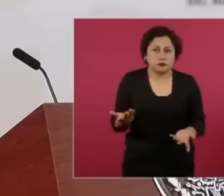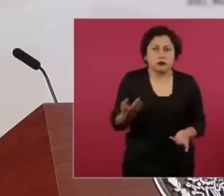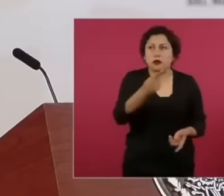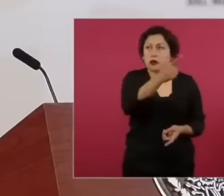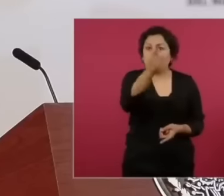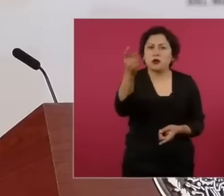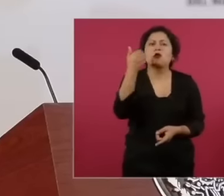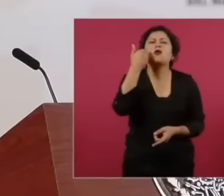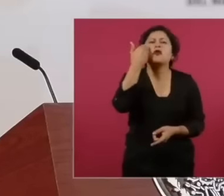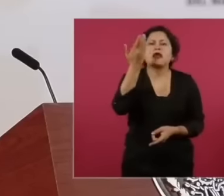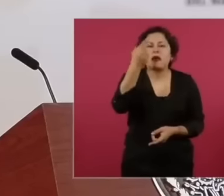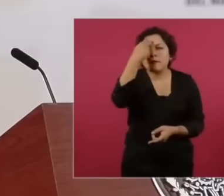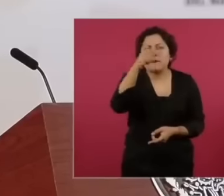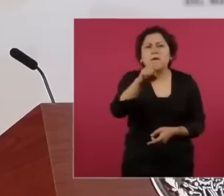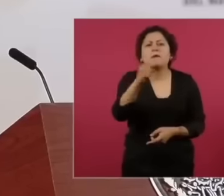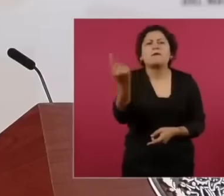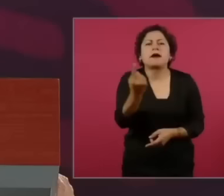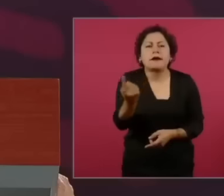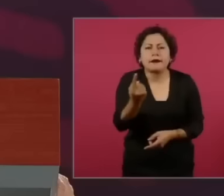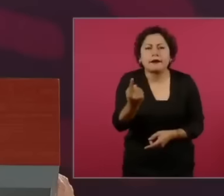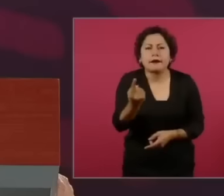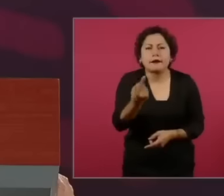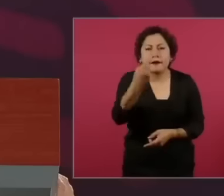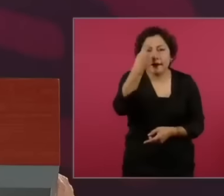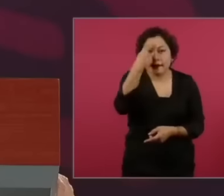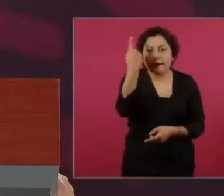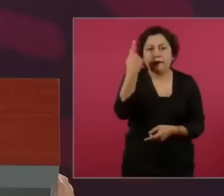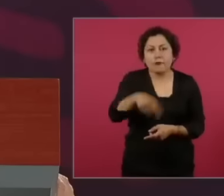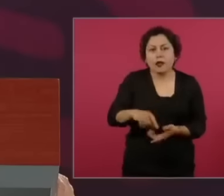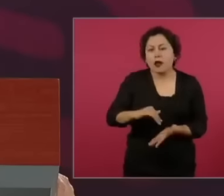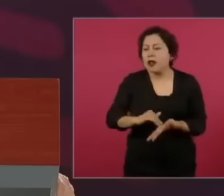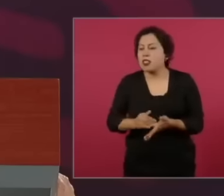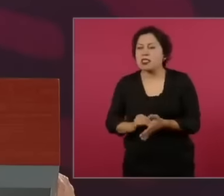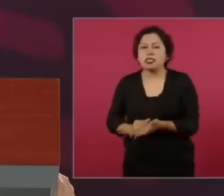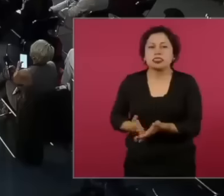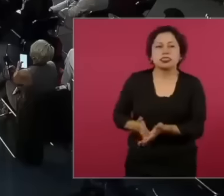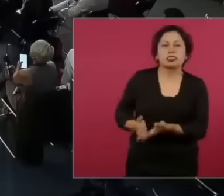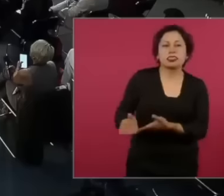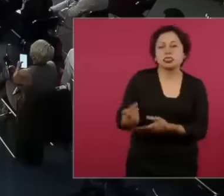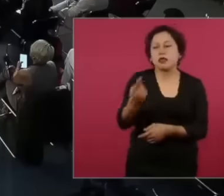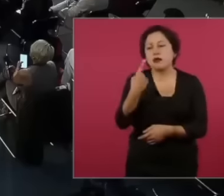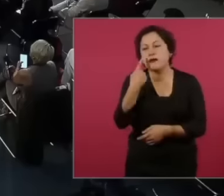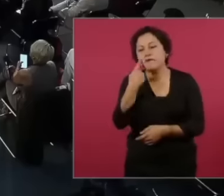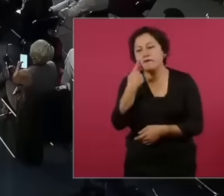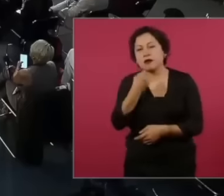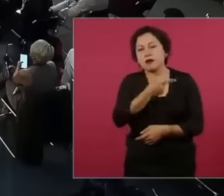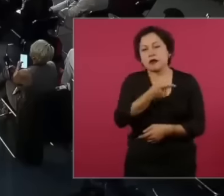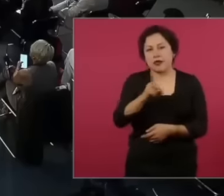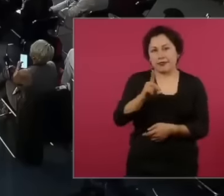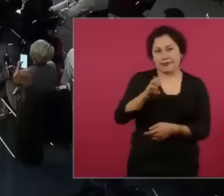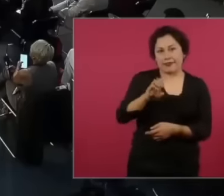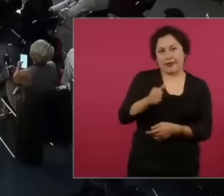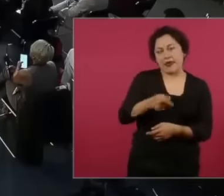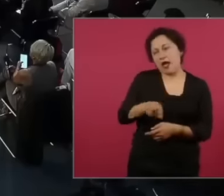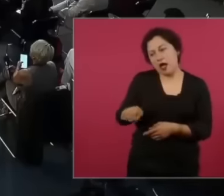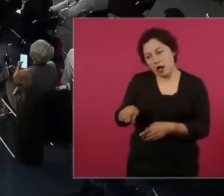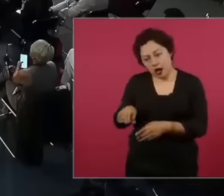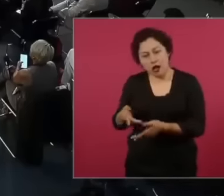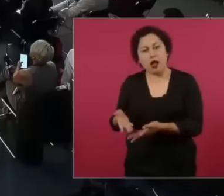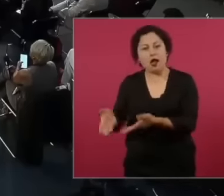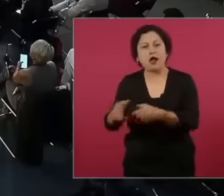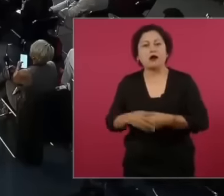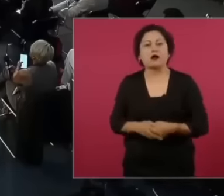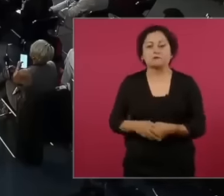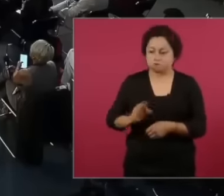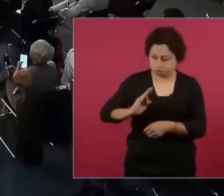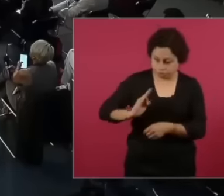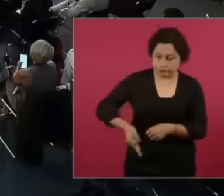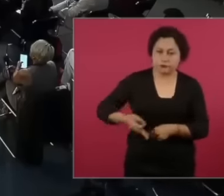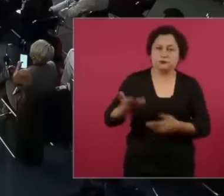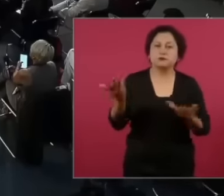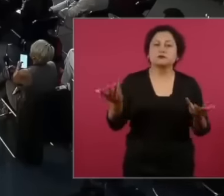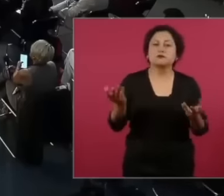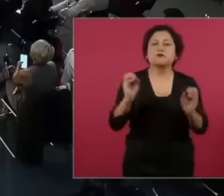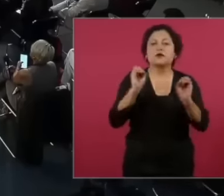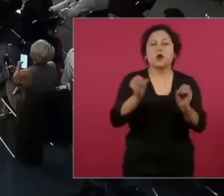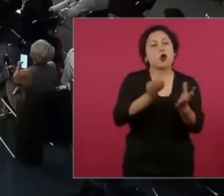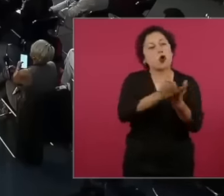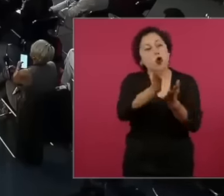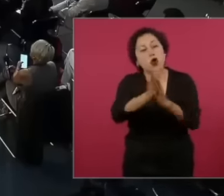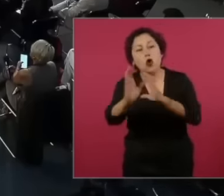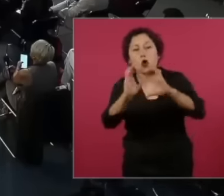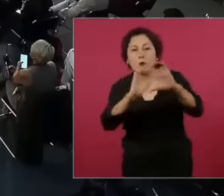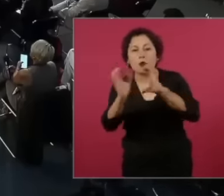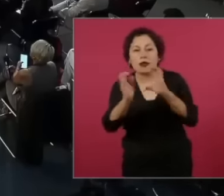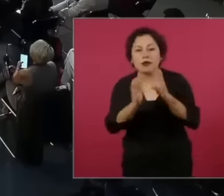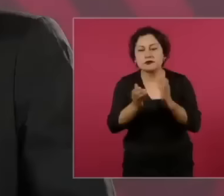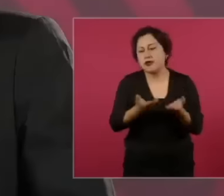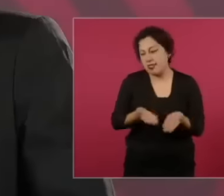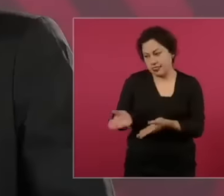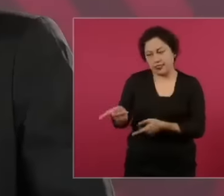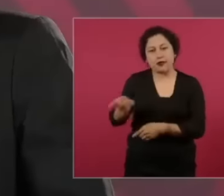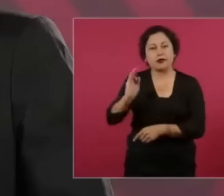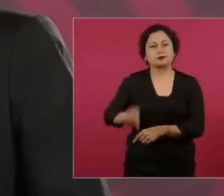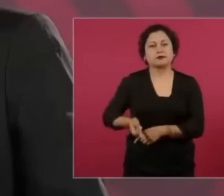blackmail him there goes the DEA there goes the means of manipulation there goes